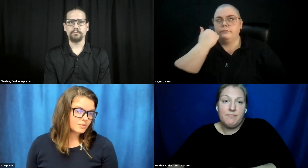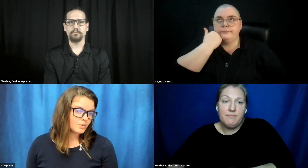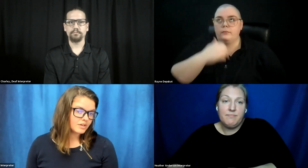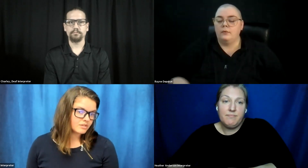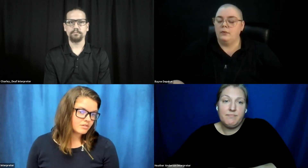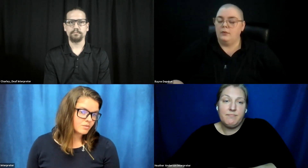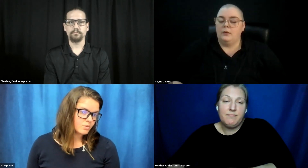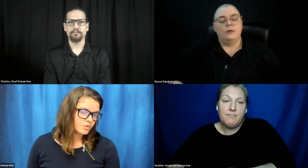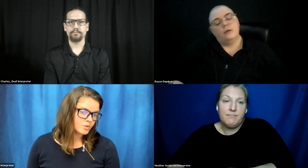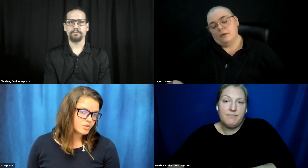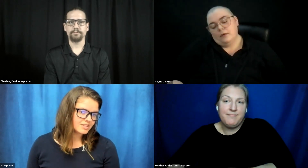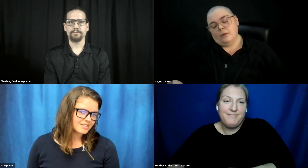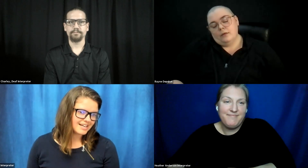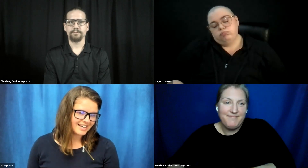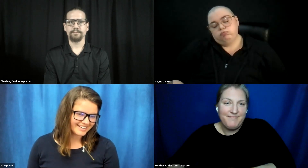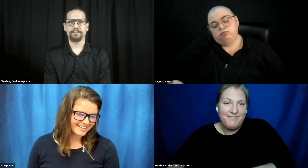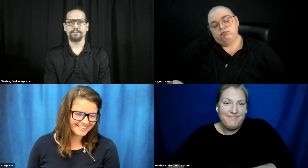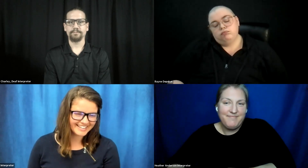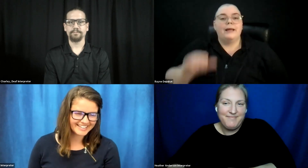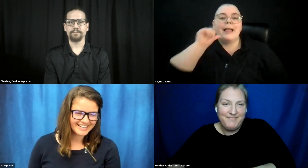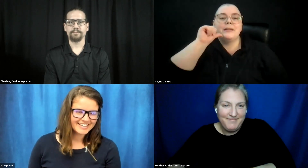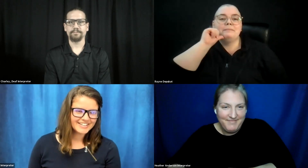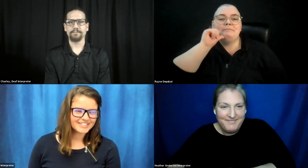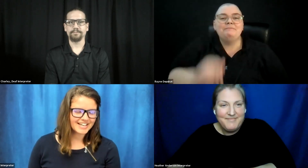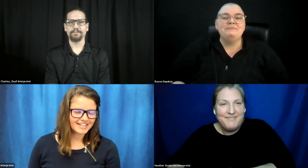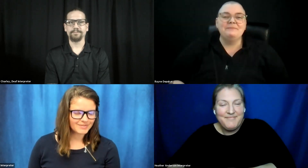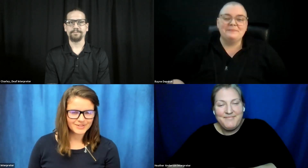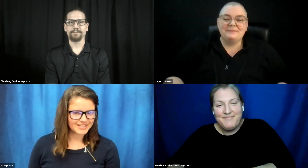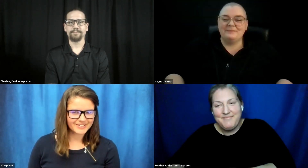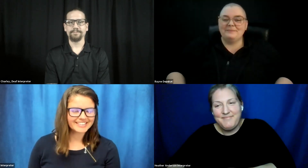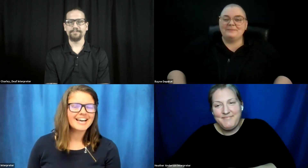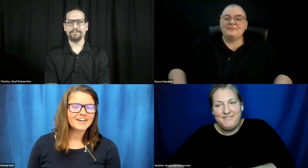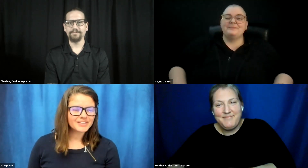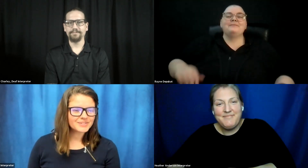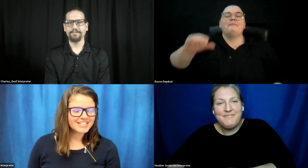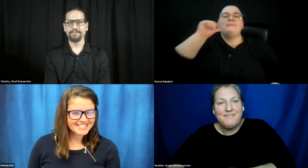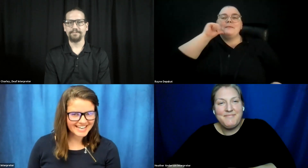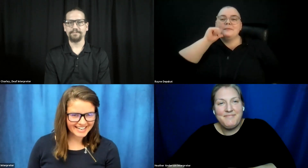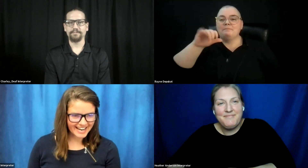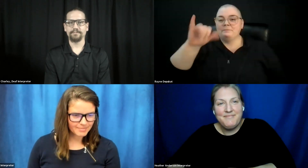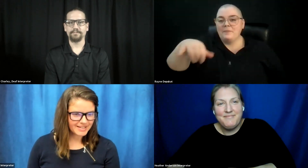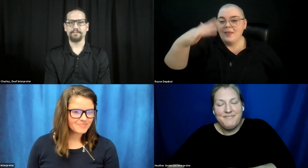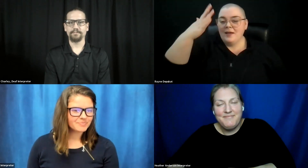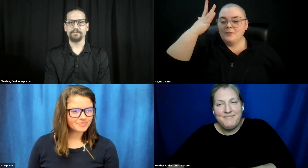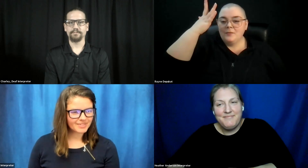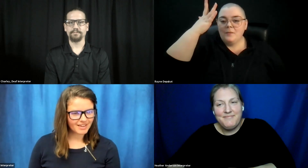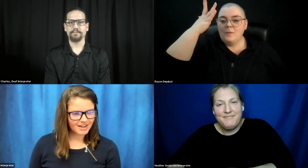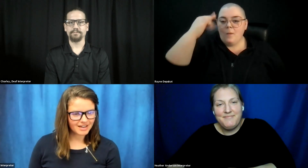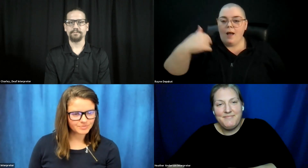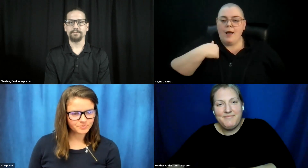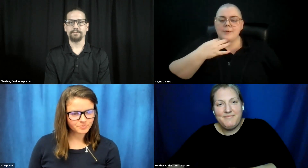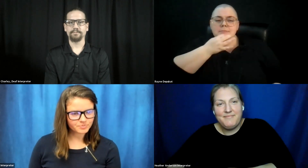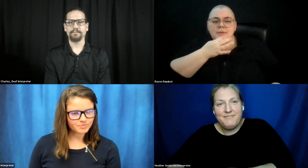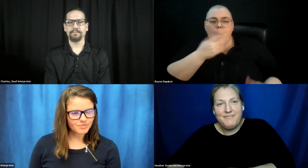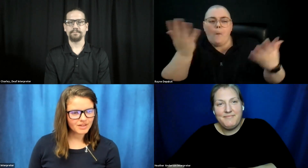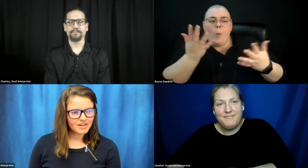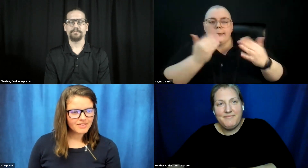So, what you just have your sign name or used incorrectly, or you just stated Amy.